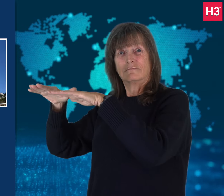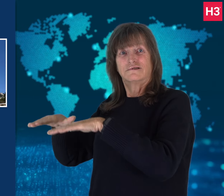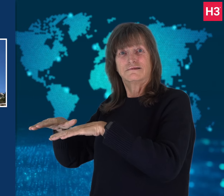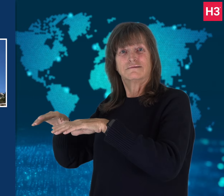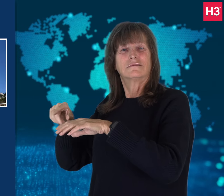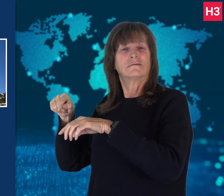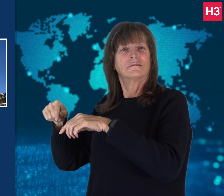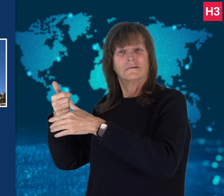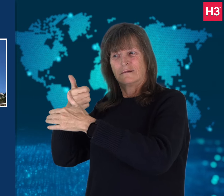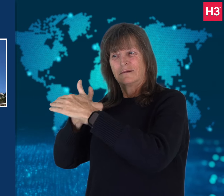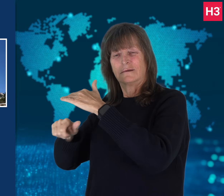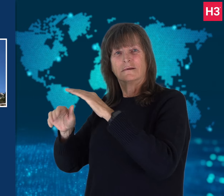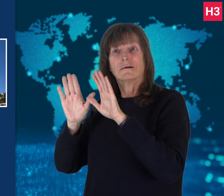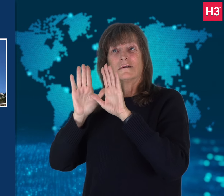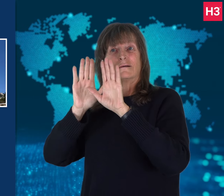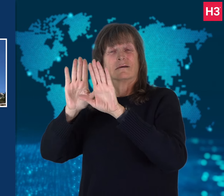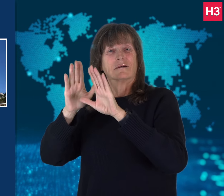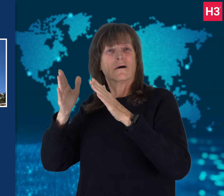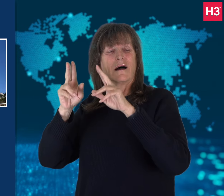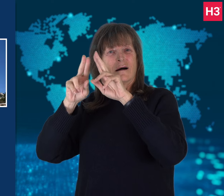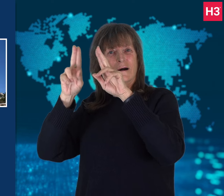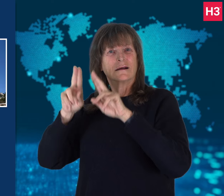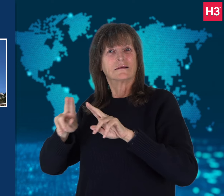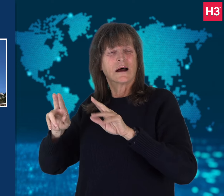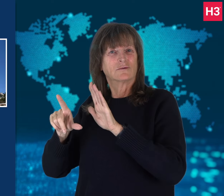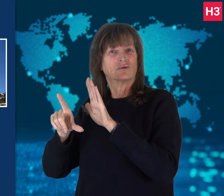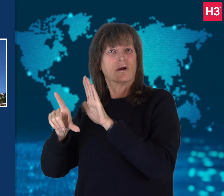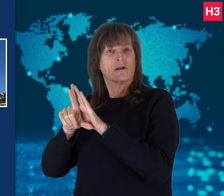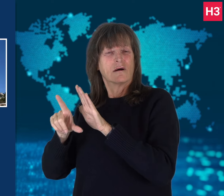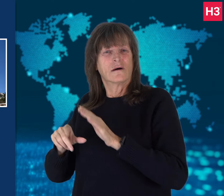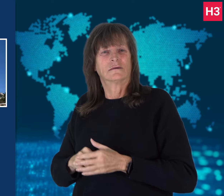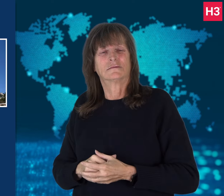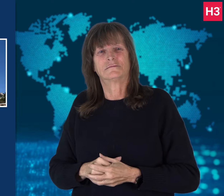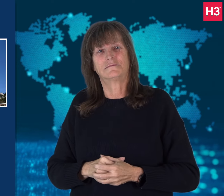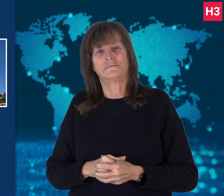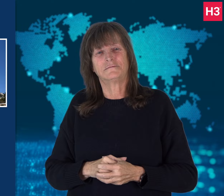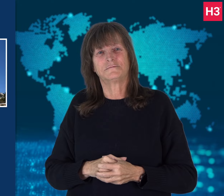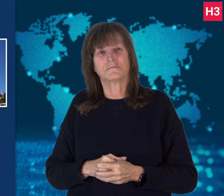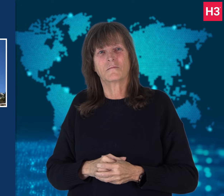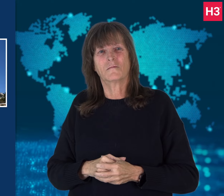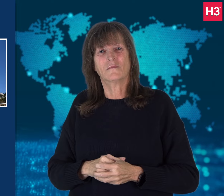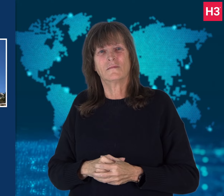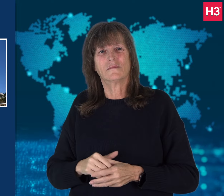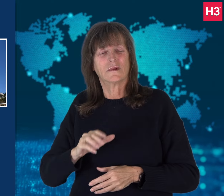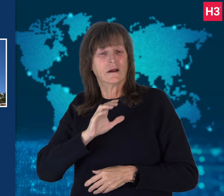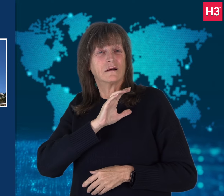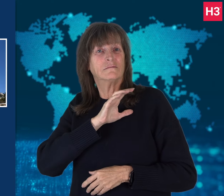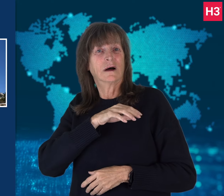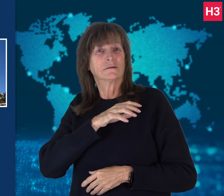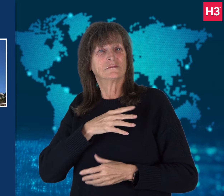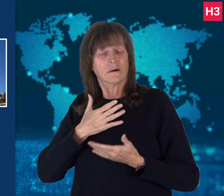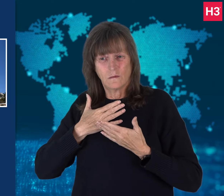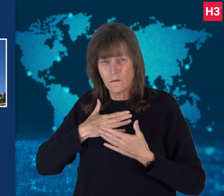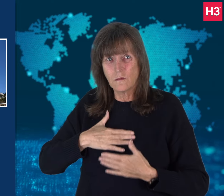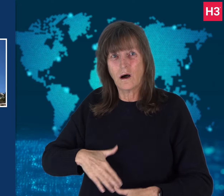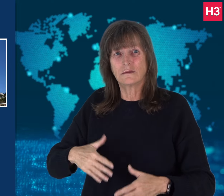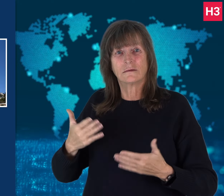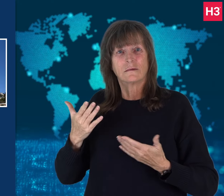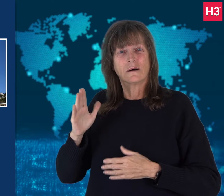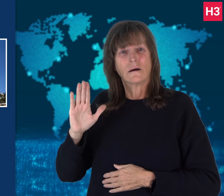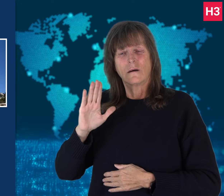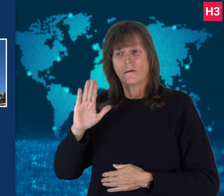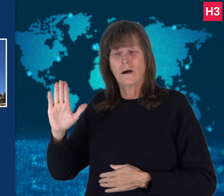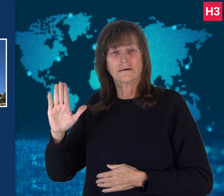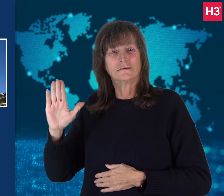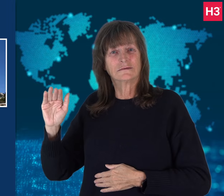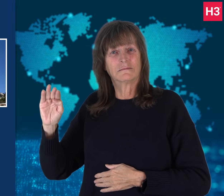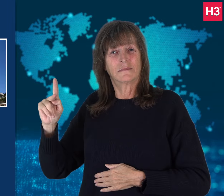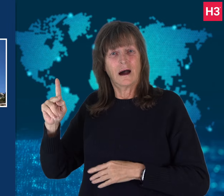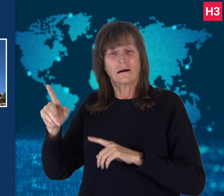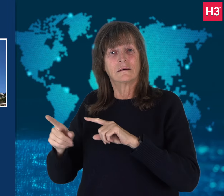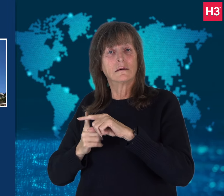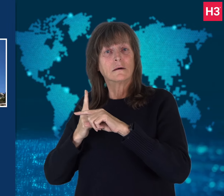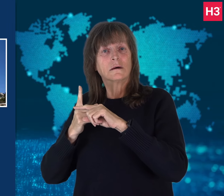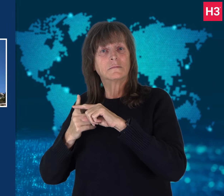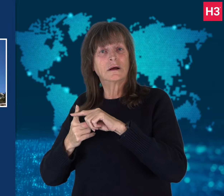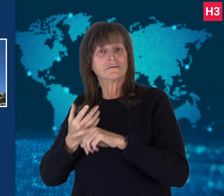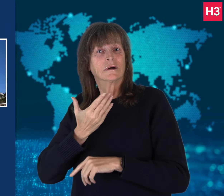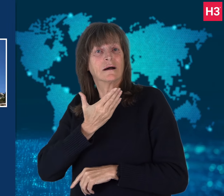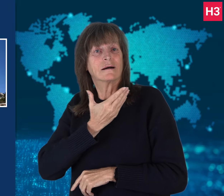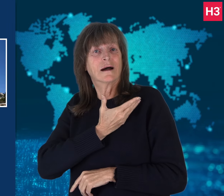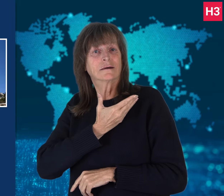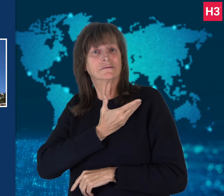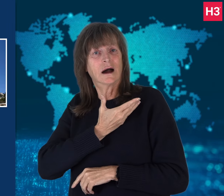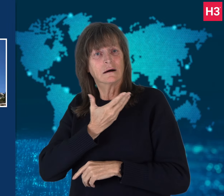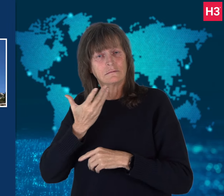under international law. Palestinians want the West Bank and Gaza